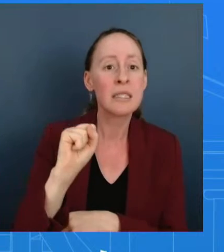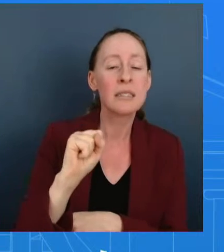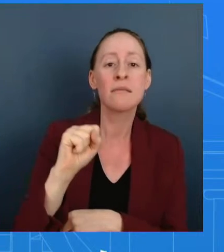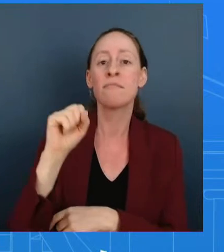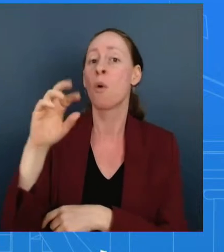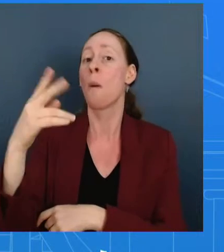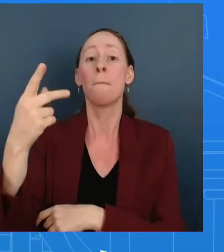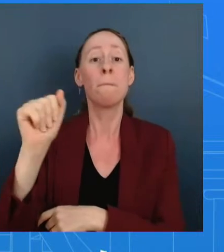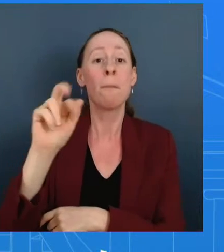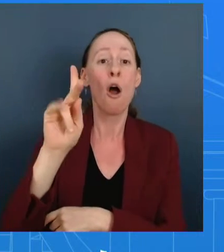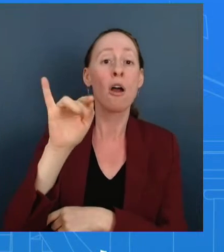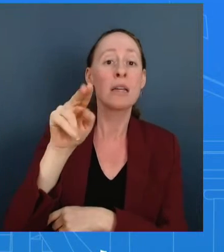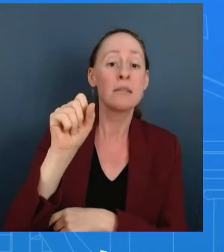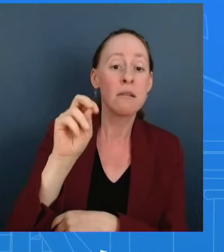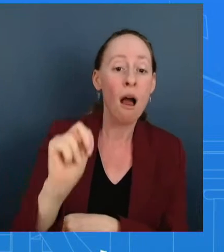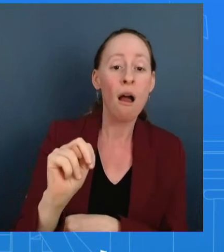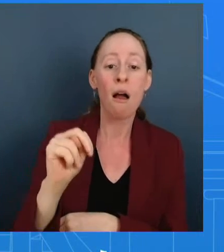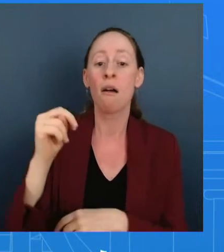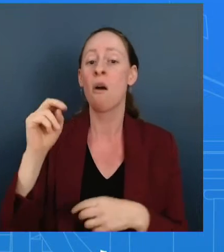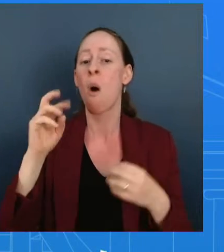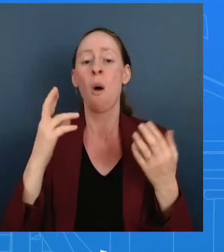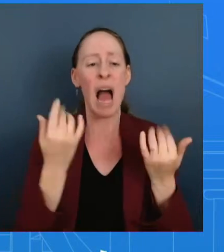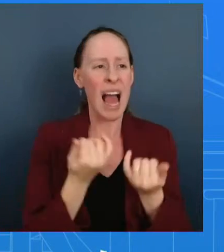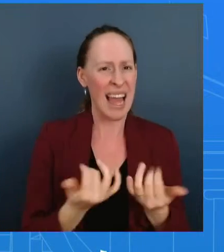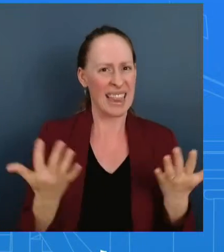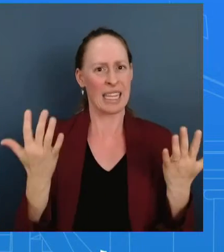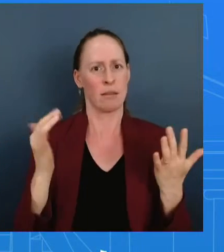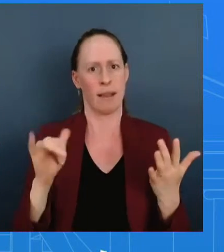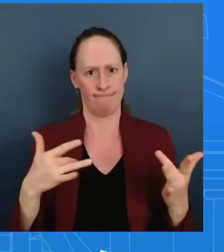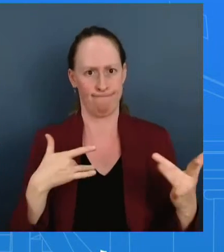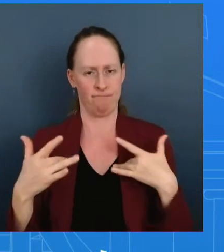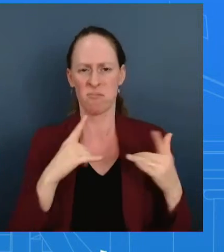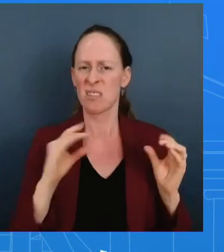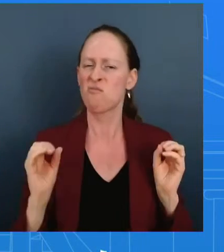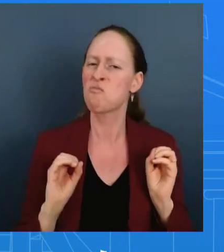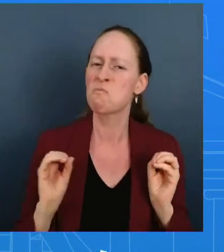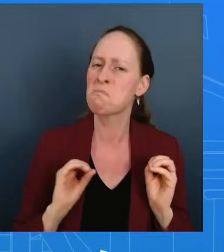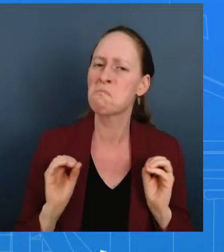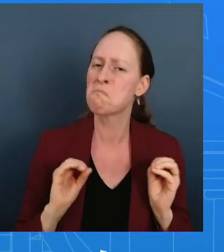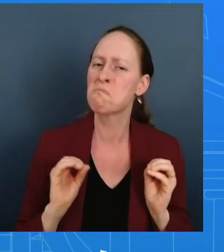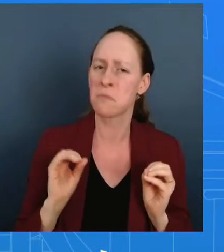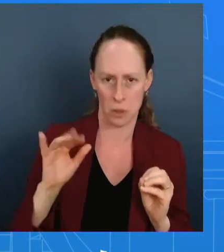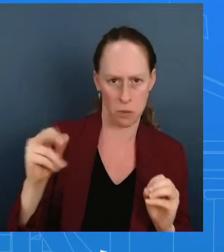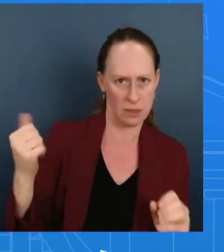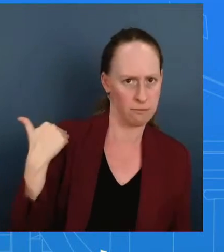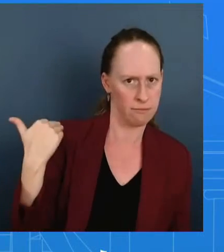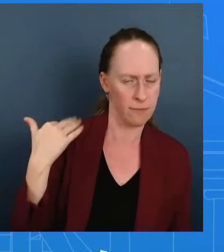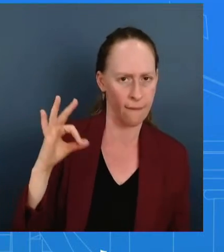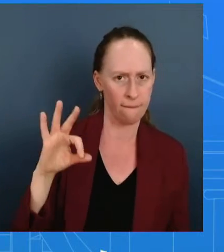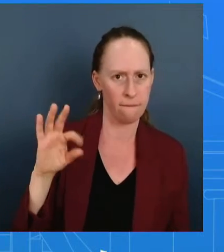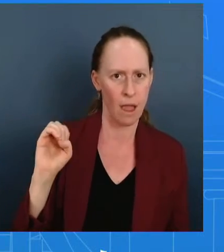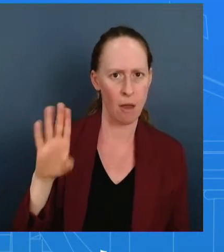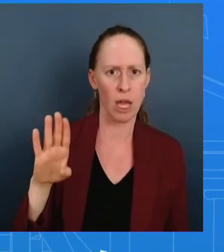in February, in that comprehensive report that was provided by the president's doctor to me that I shared with all of you.